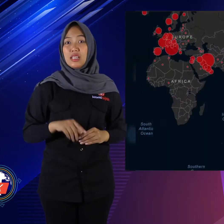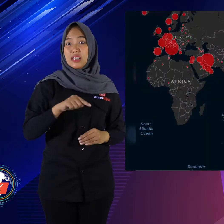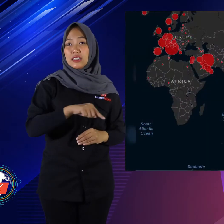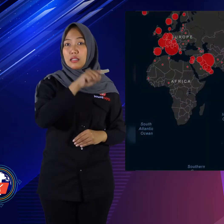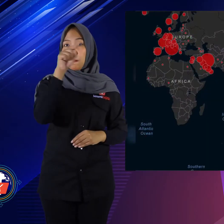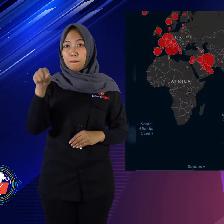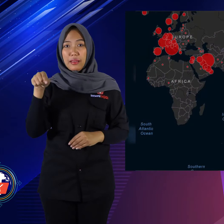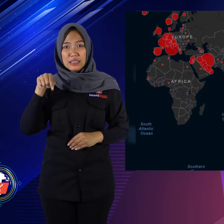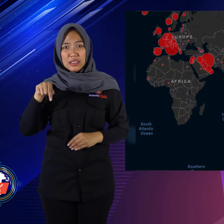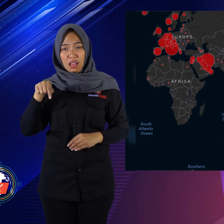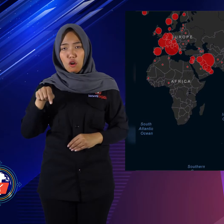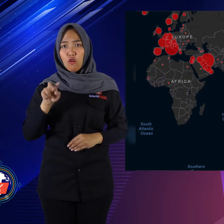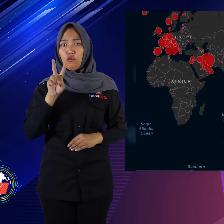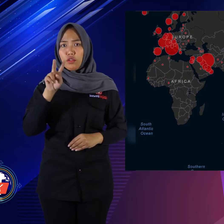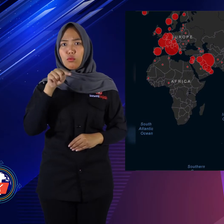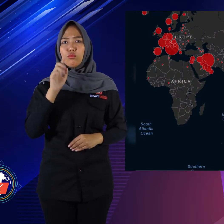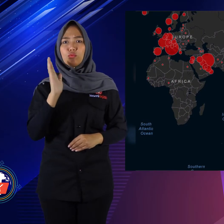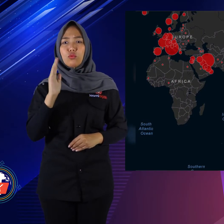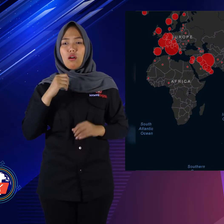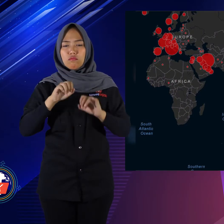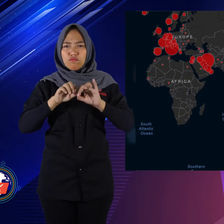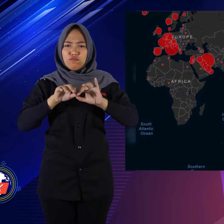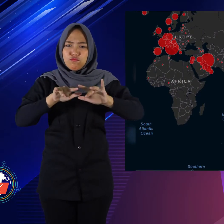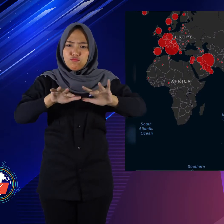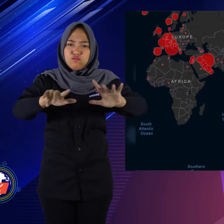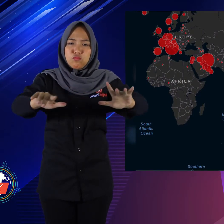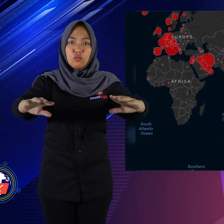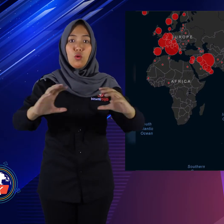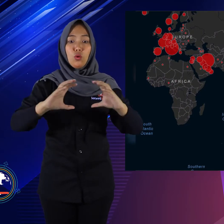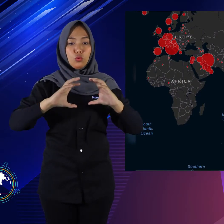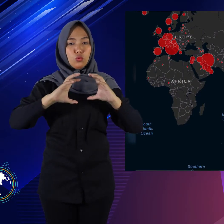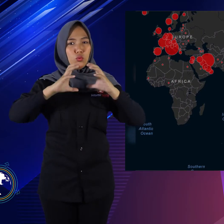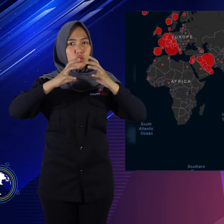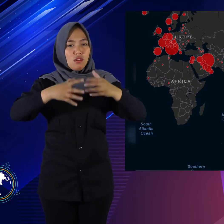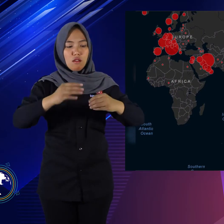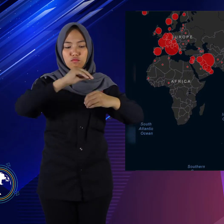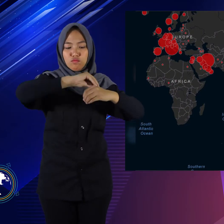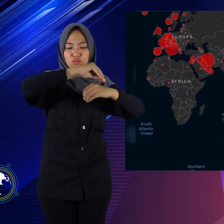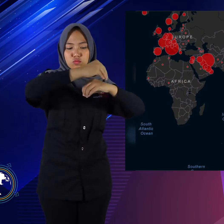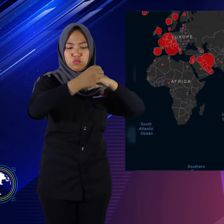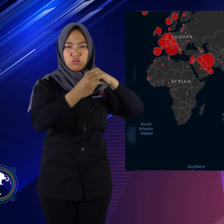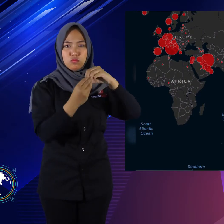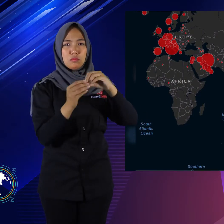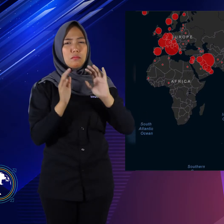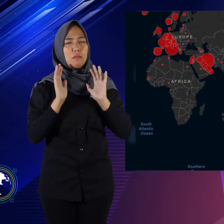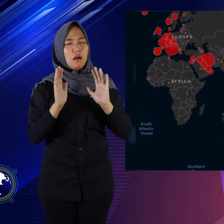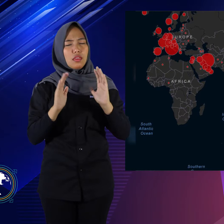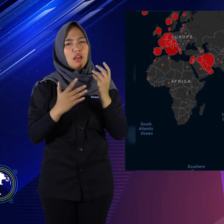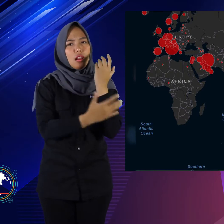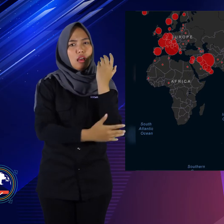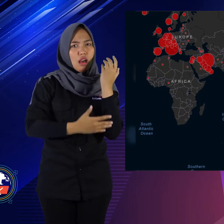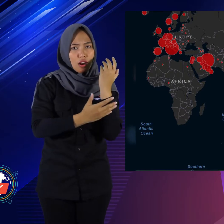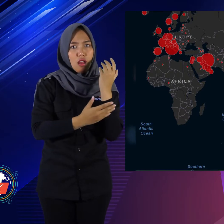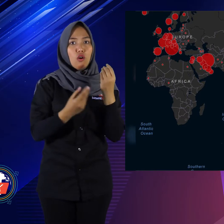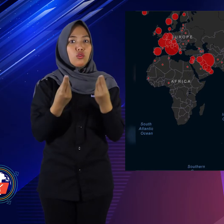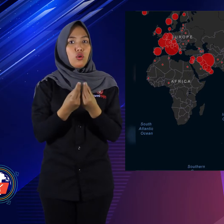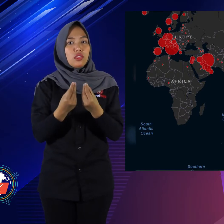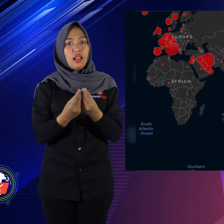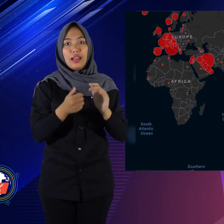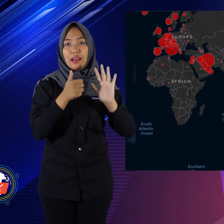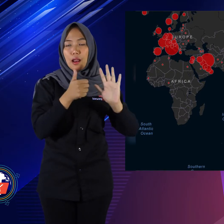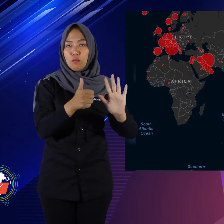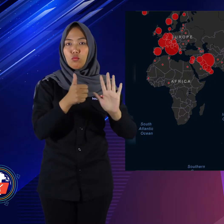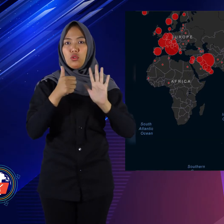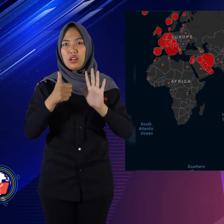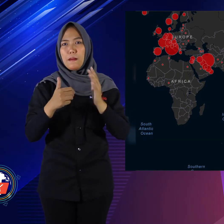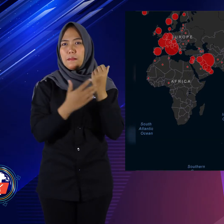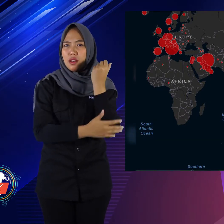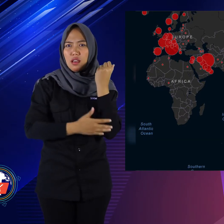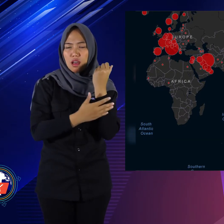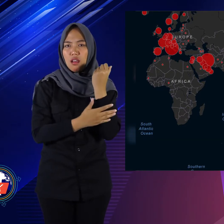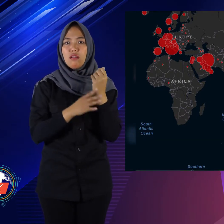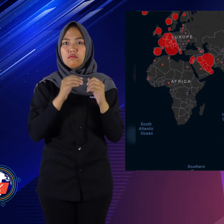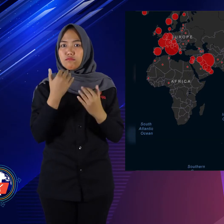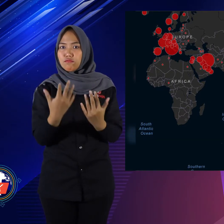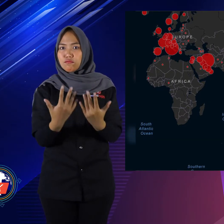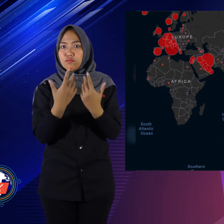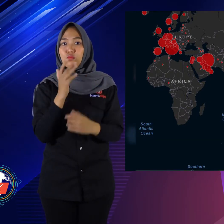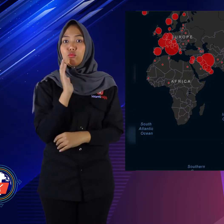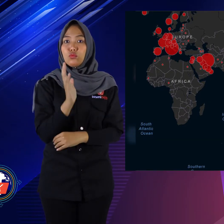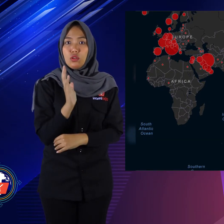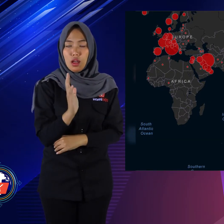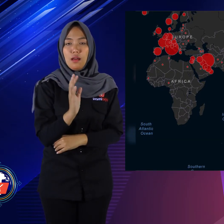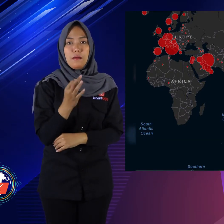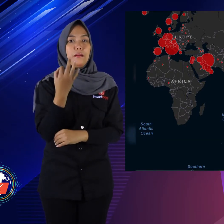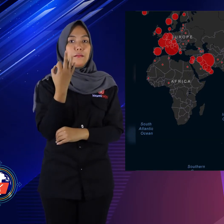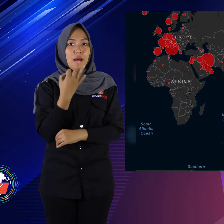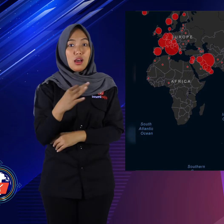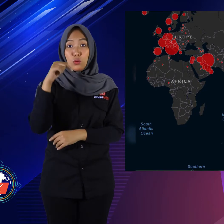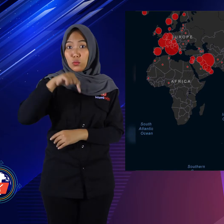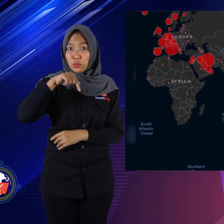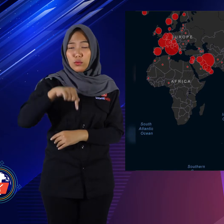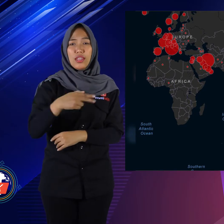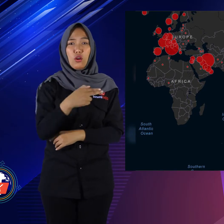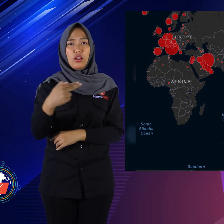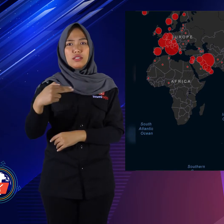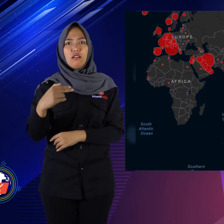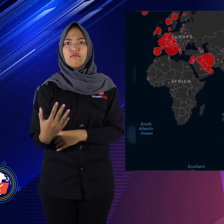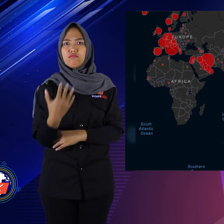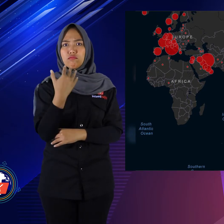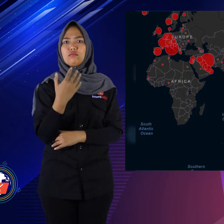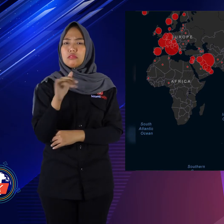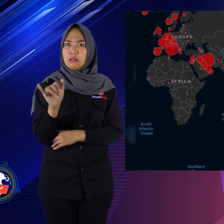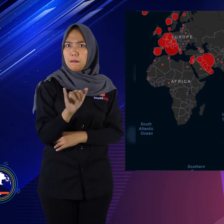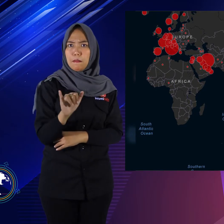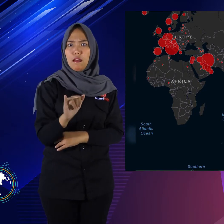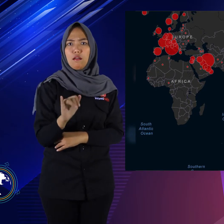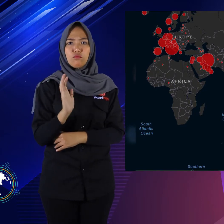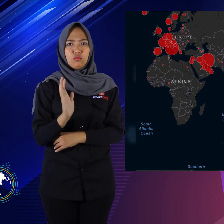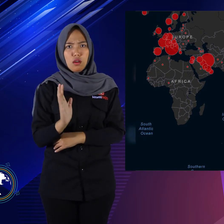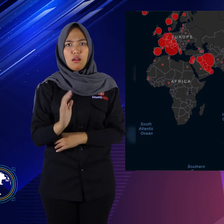And until now it has spread to 66 countries, including Indonesia which has recently been infected.